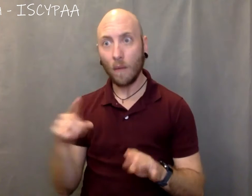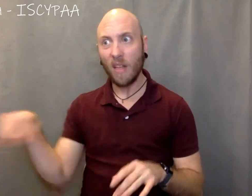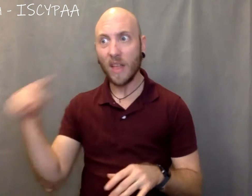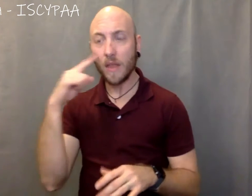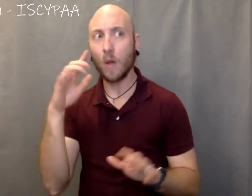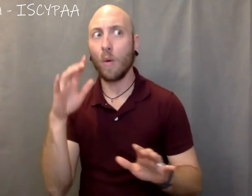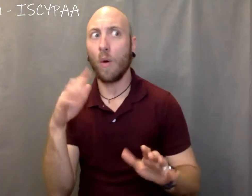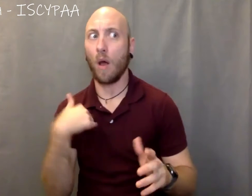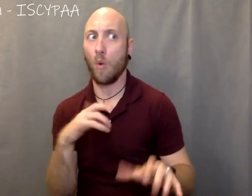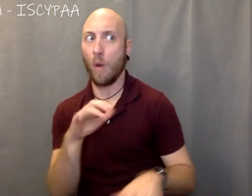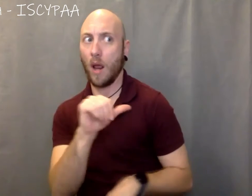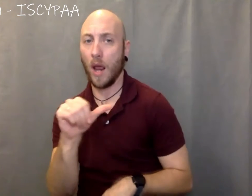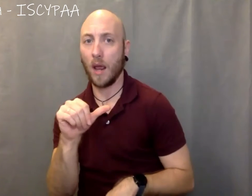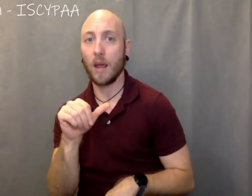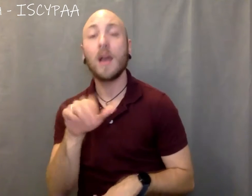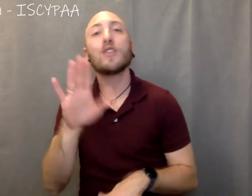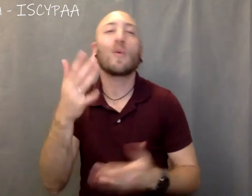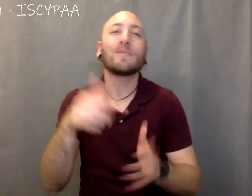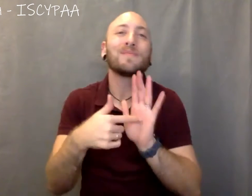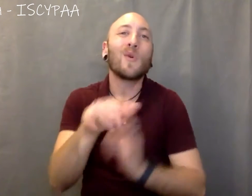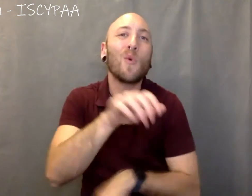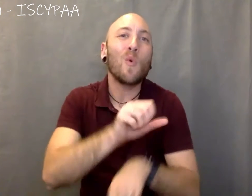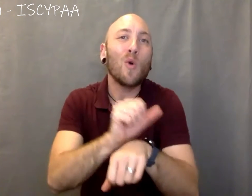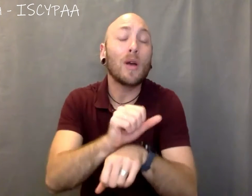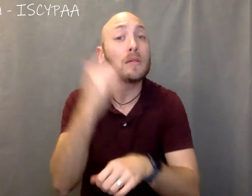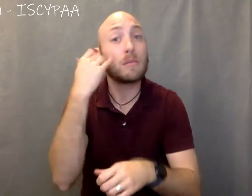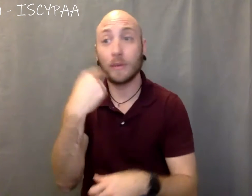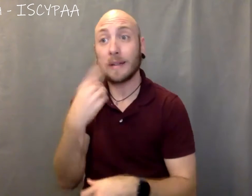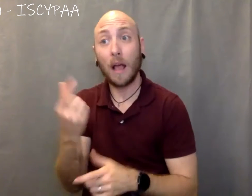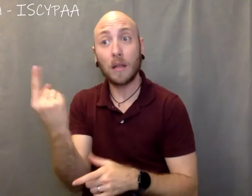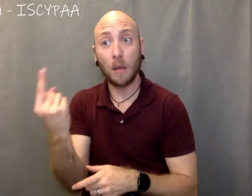like people at work, you know, if I if I break my anonymity and I act super sick and